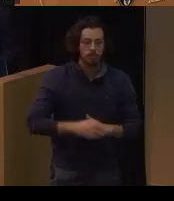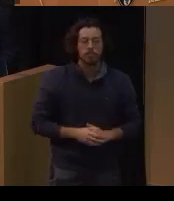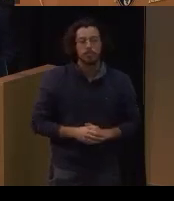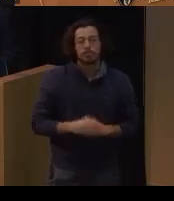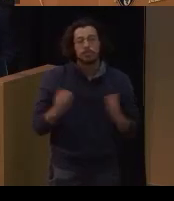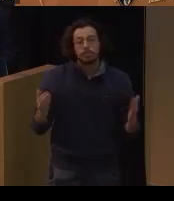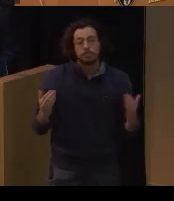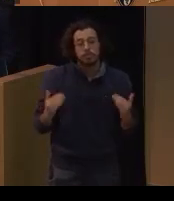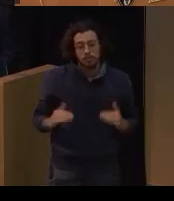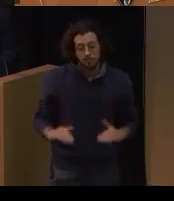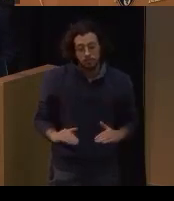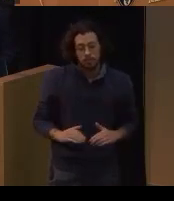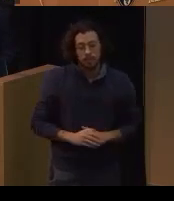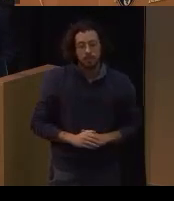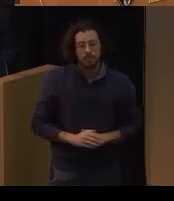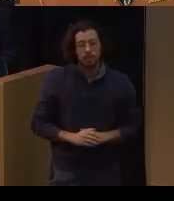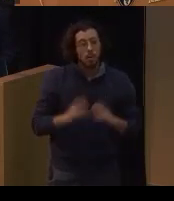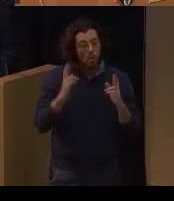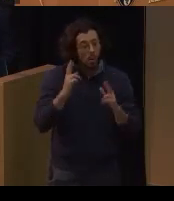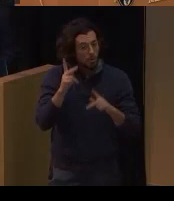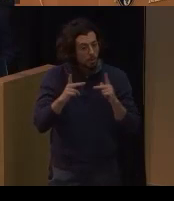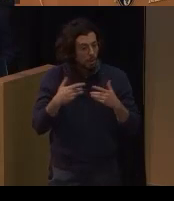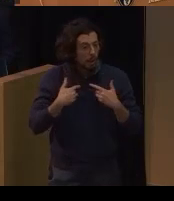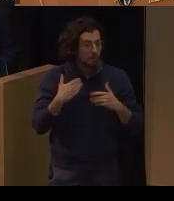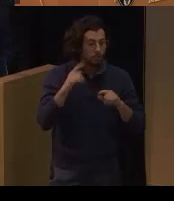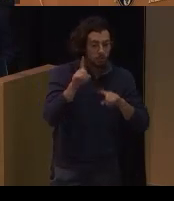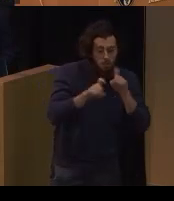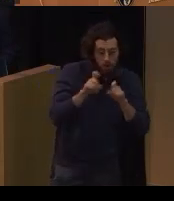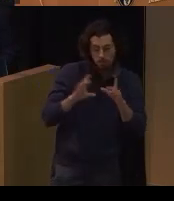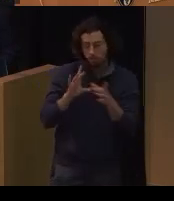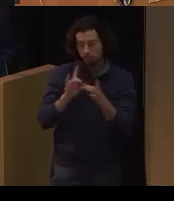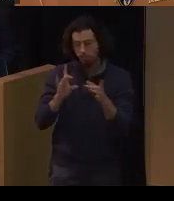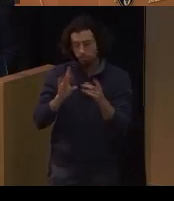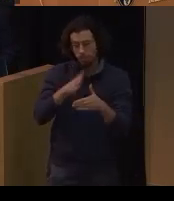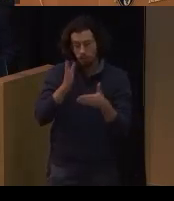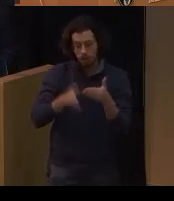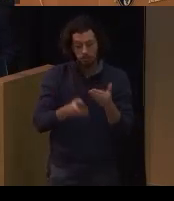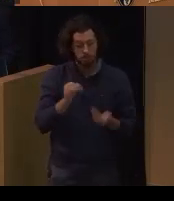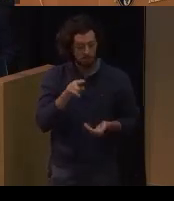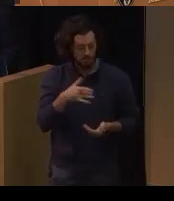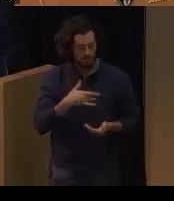um also uh we hope people have questions or comments at the end and if you do that's great